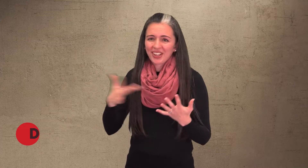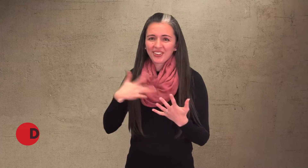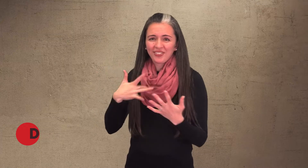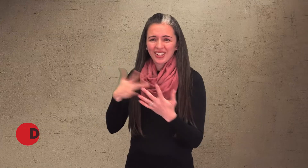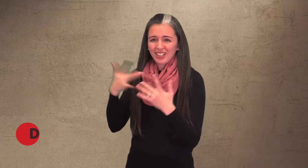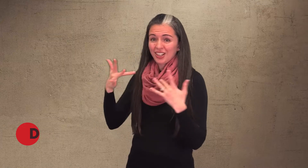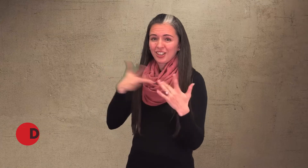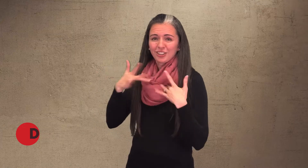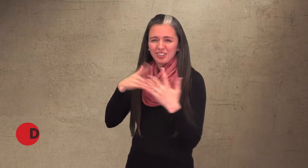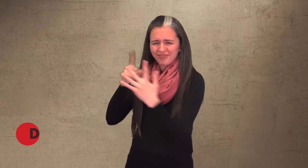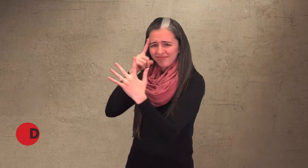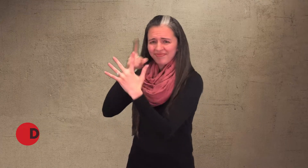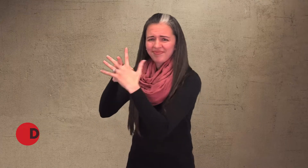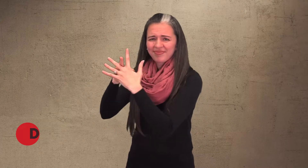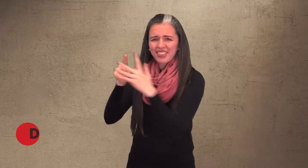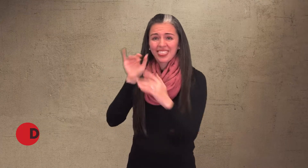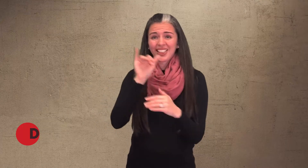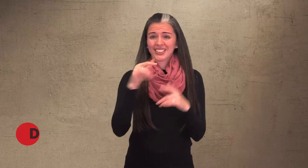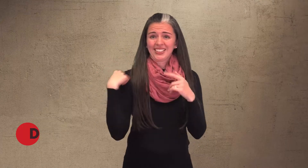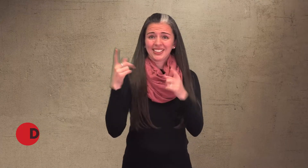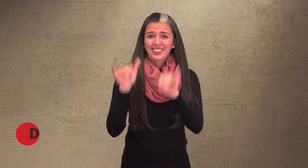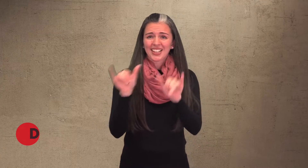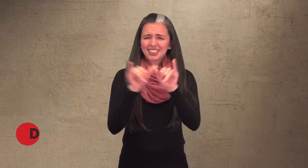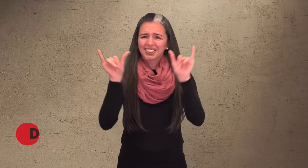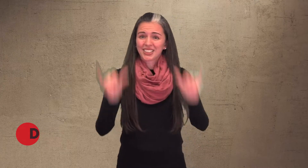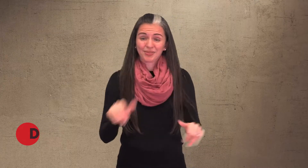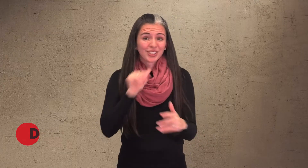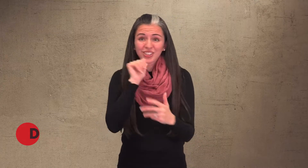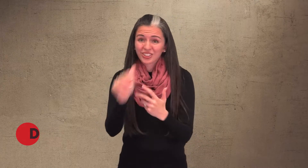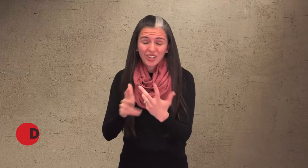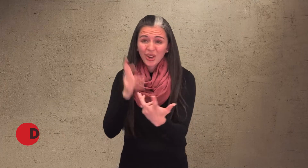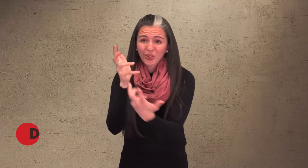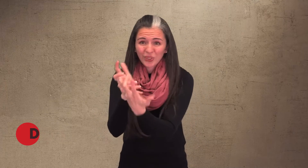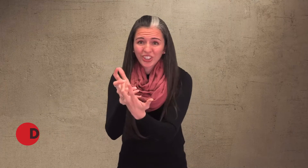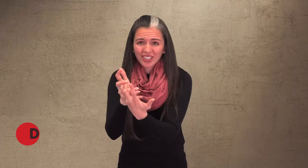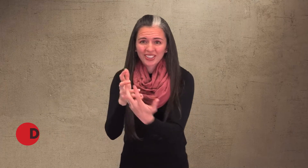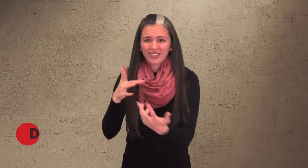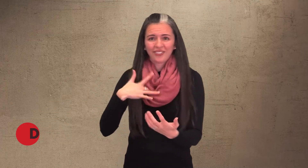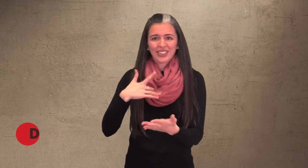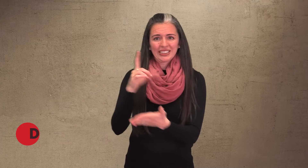and expressed their concern that since the system was not working for them